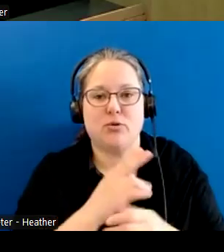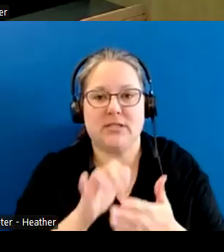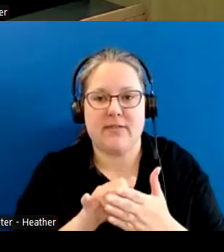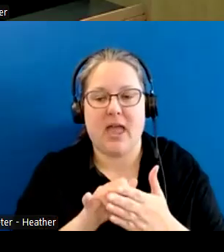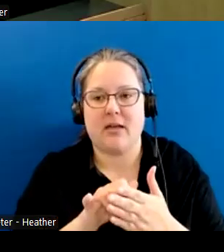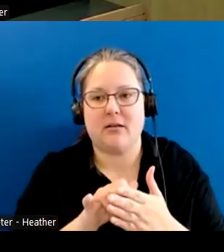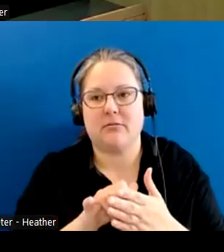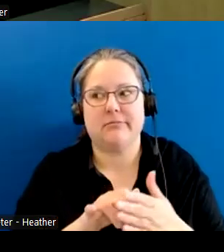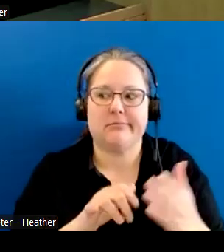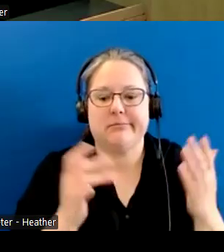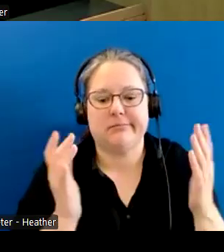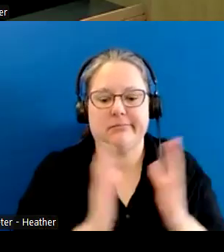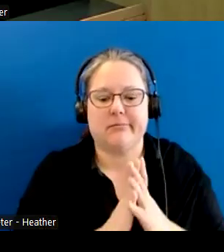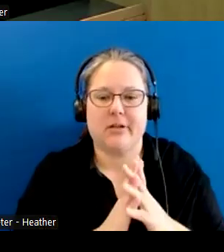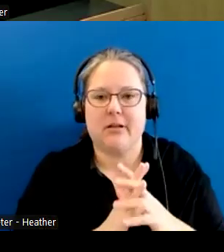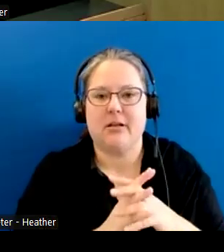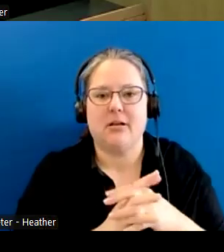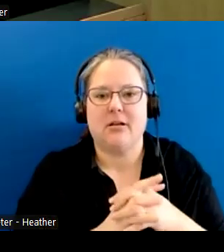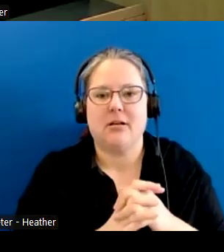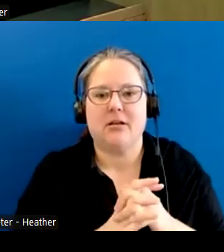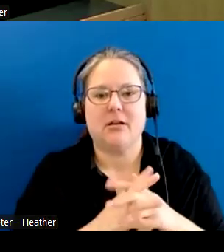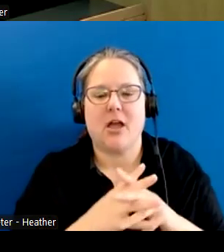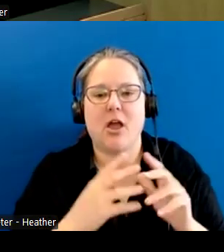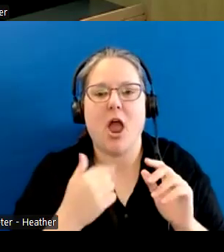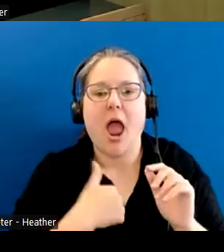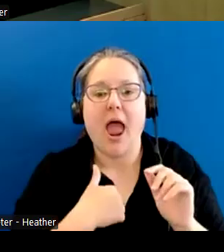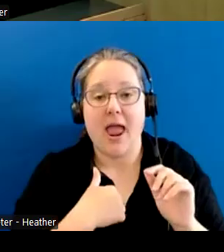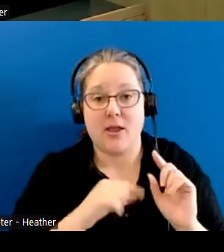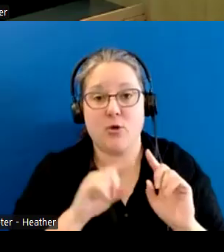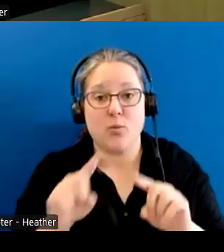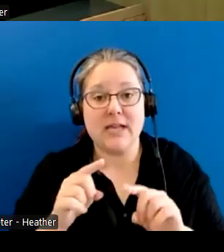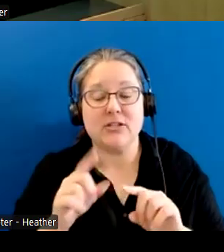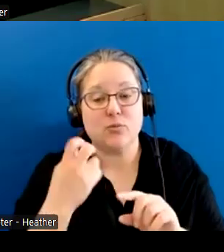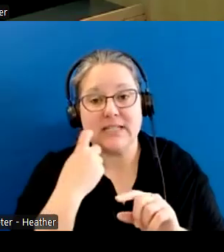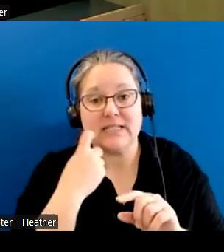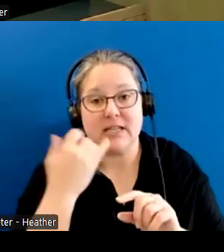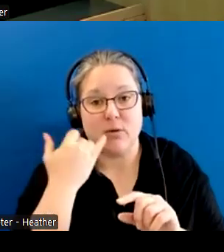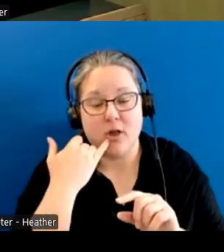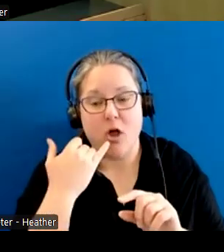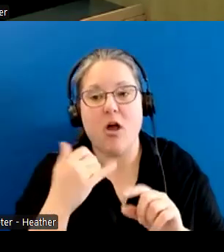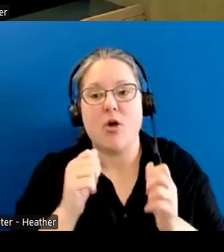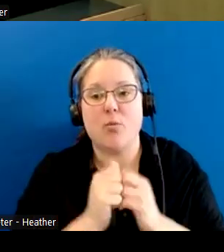you know beat it over the head with with Jay. Uh, one of I I was actually on a call recently with